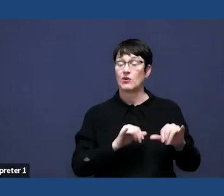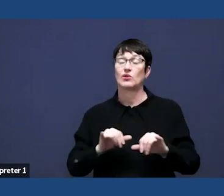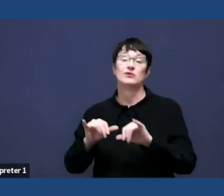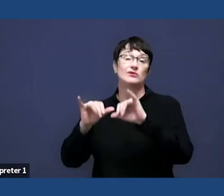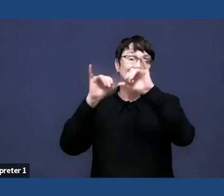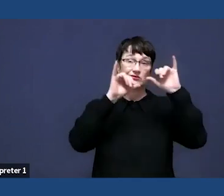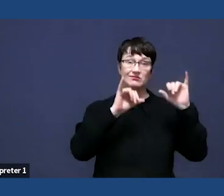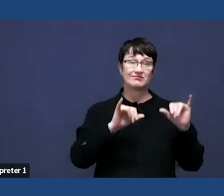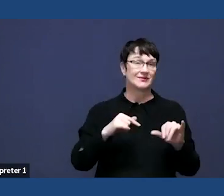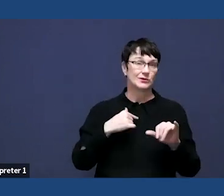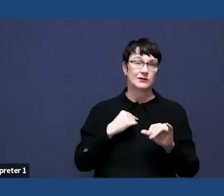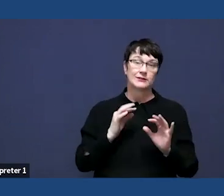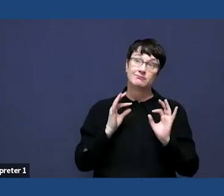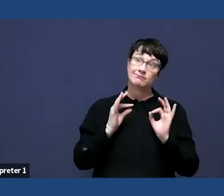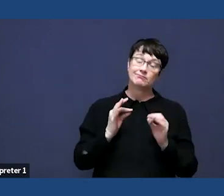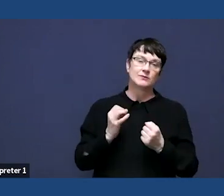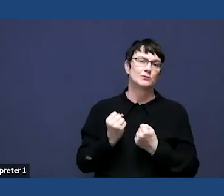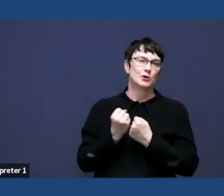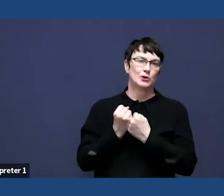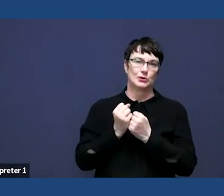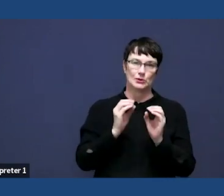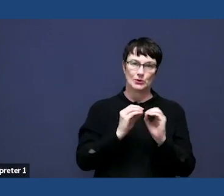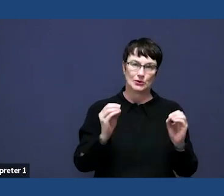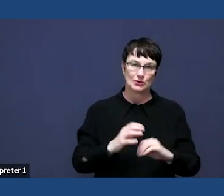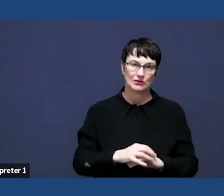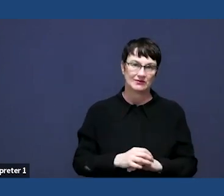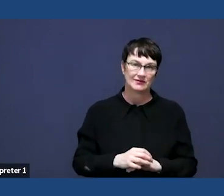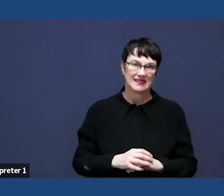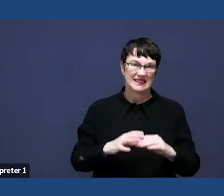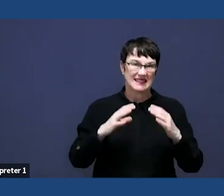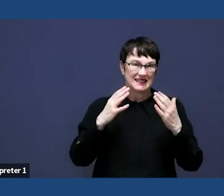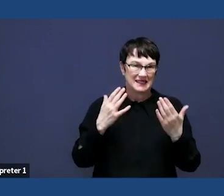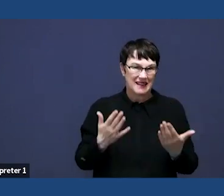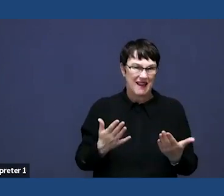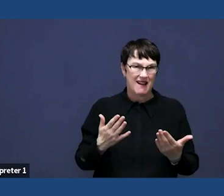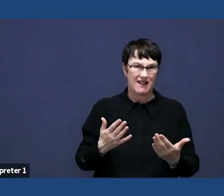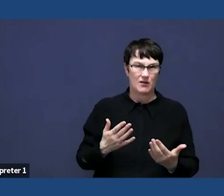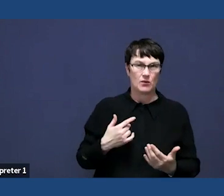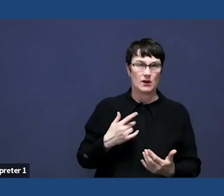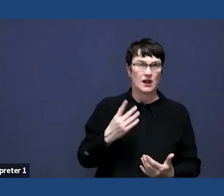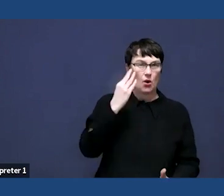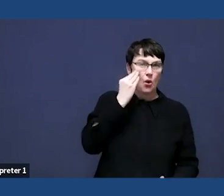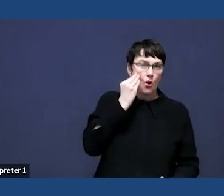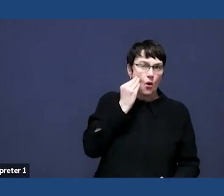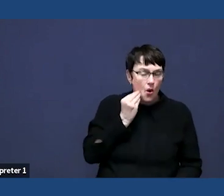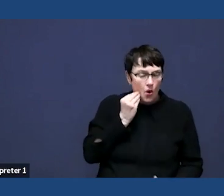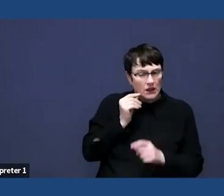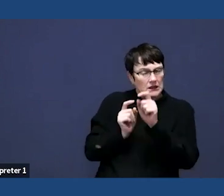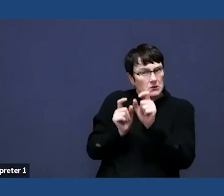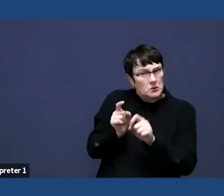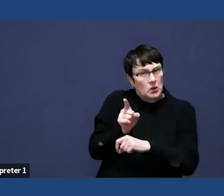sector becomes implemented. Now we write the law. Now we define that part. And how do we do that?